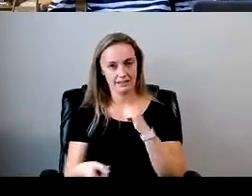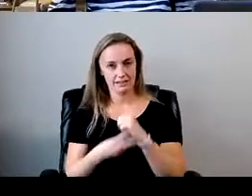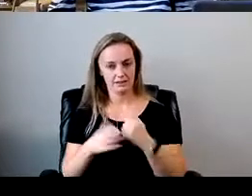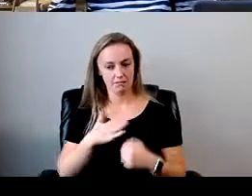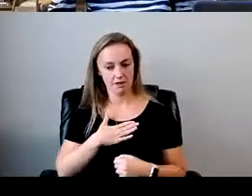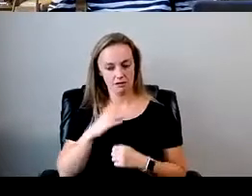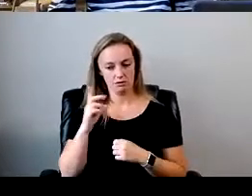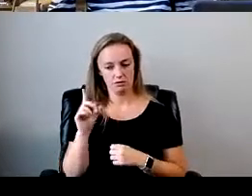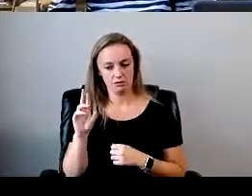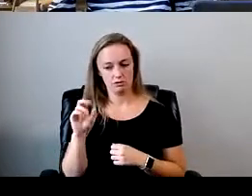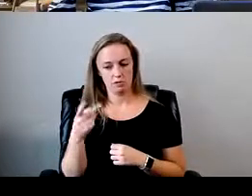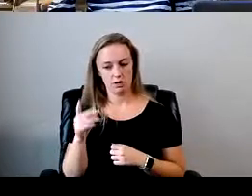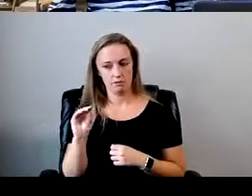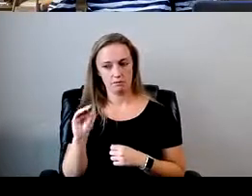And it really becomes a really rich resource.